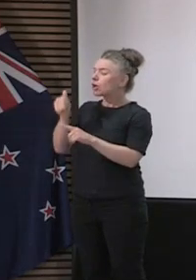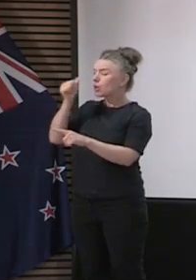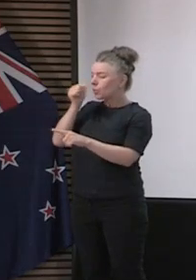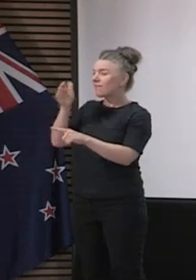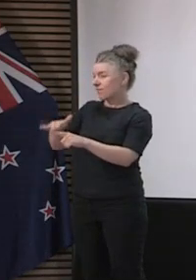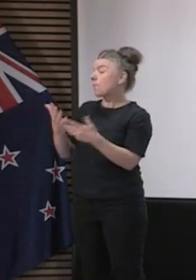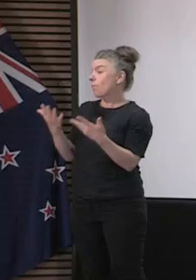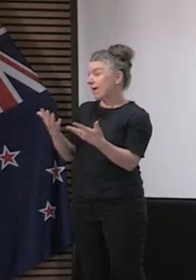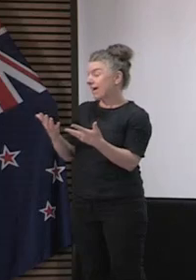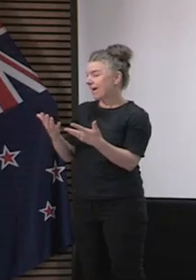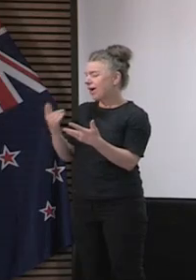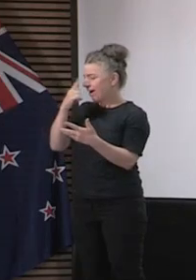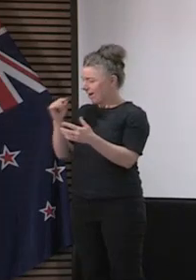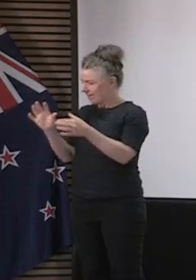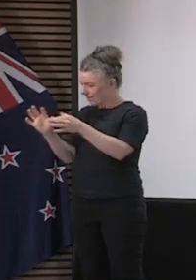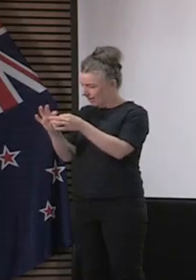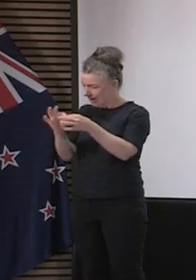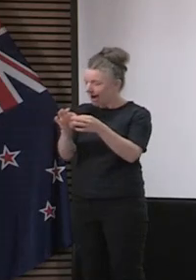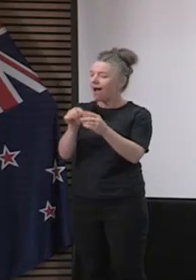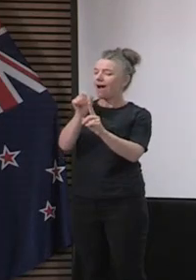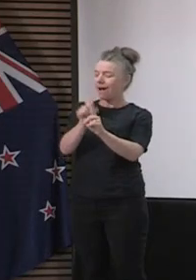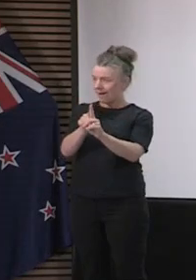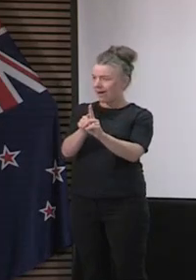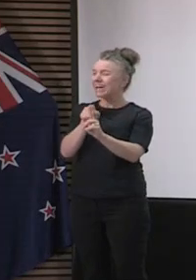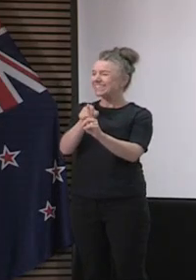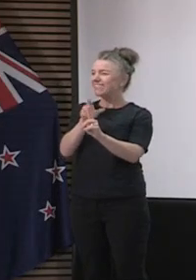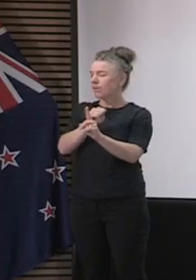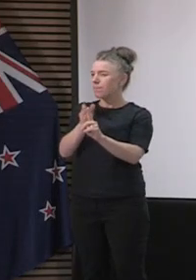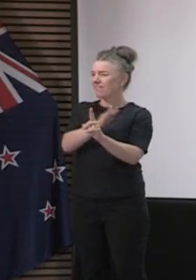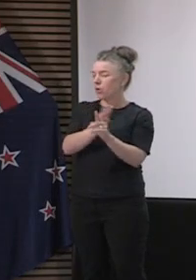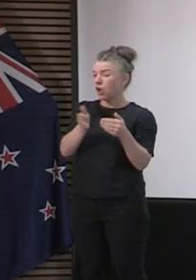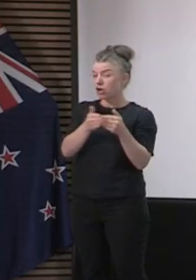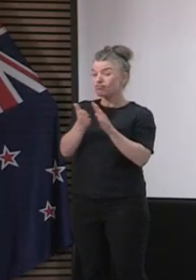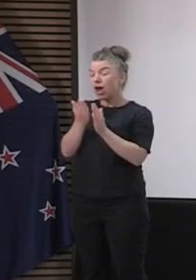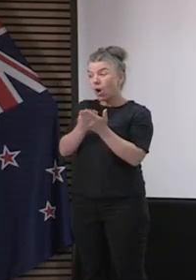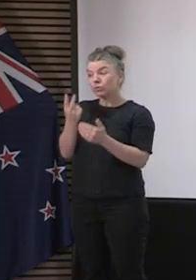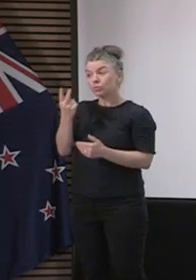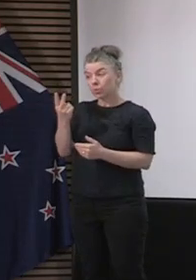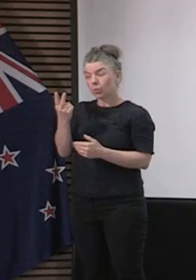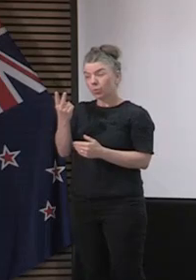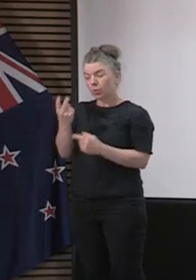transmission, it was quite clear where the person had been infected or the route